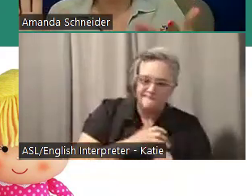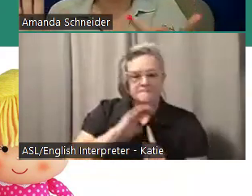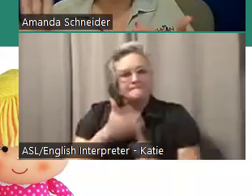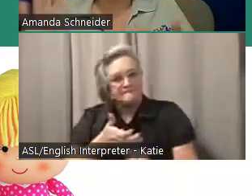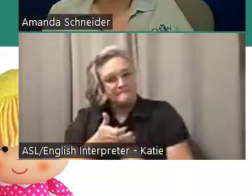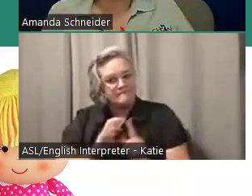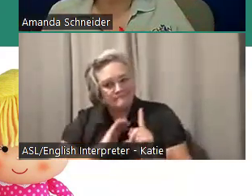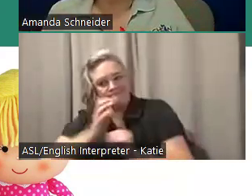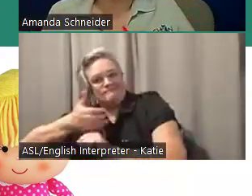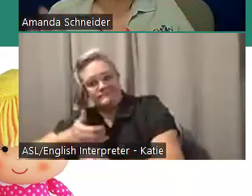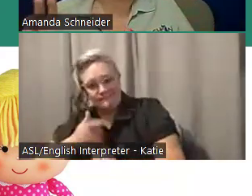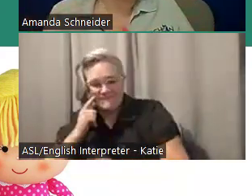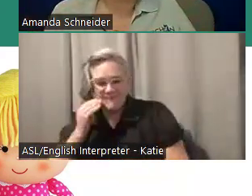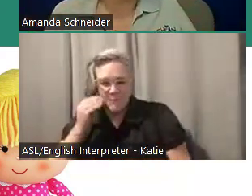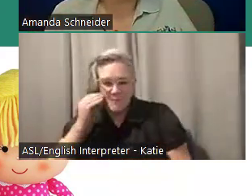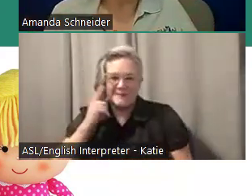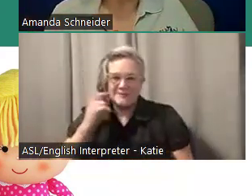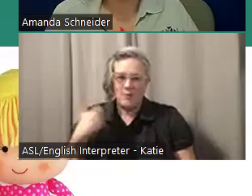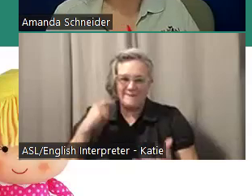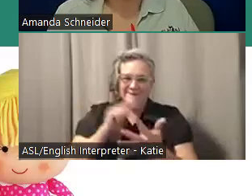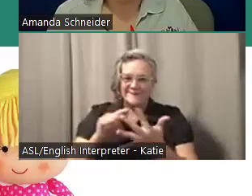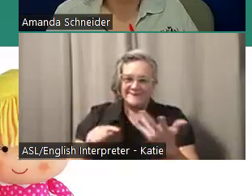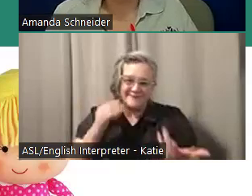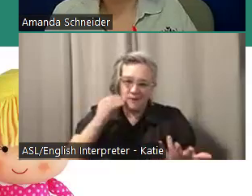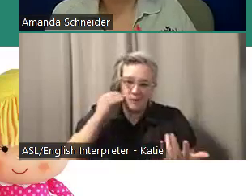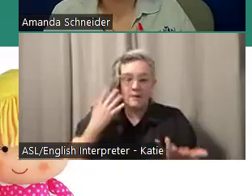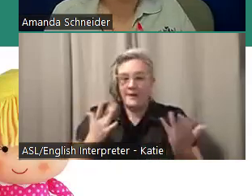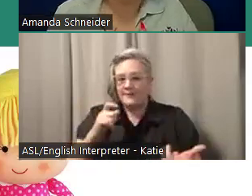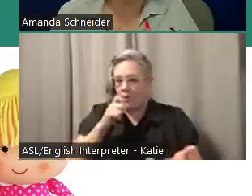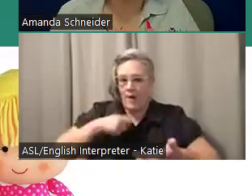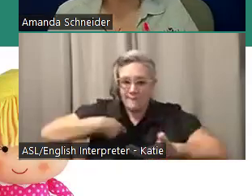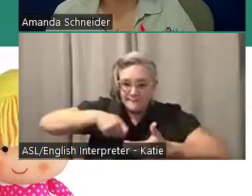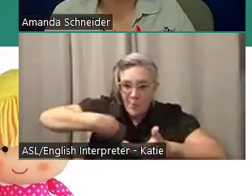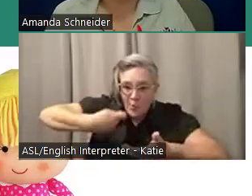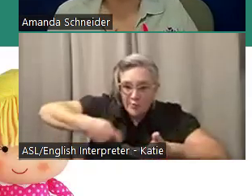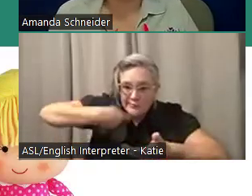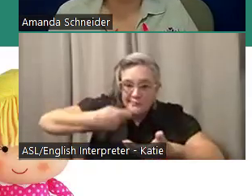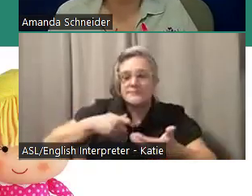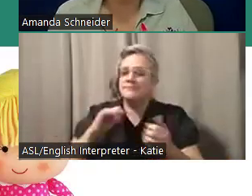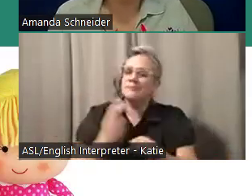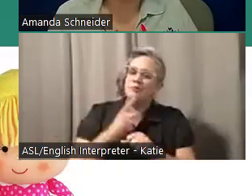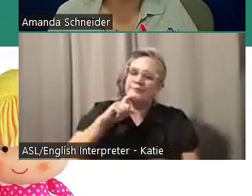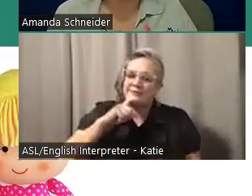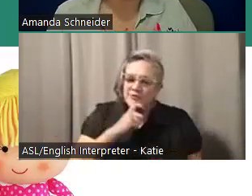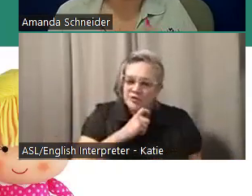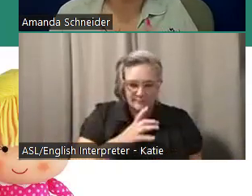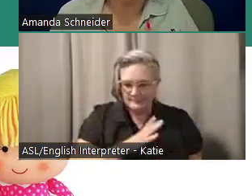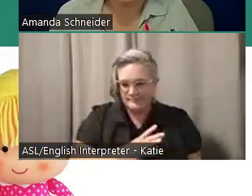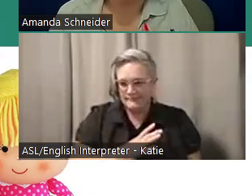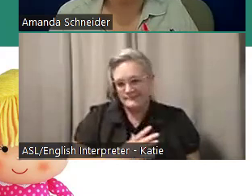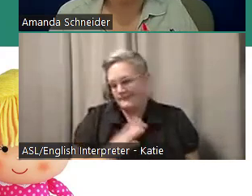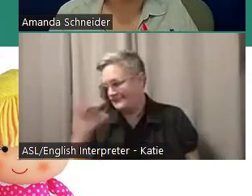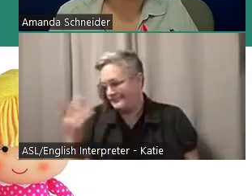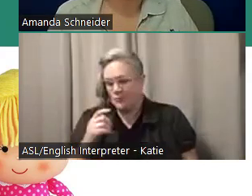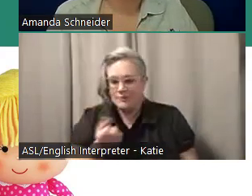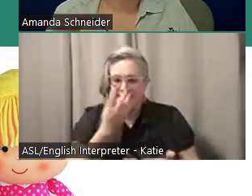Because you've got those items. You might not have porridge, but you can pretend with cereal, and bring that… bring the snack time into this.